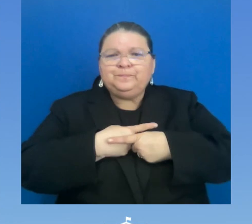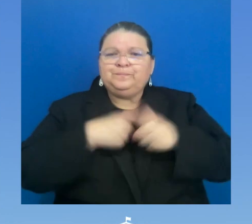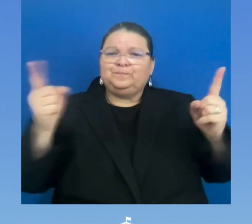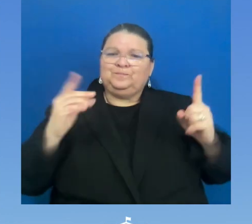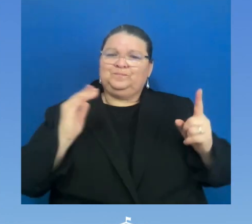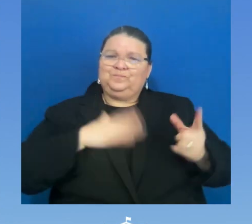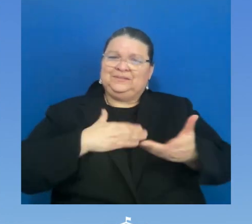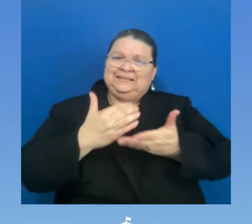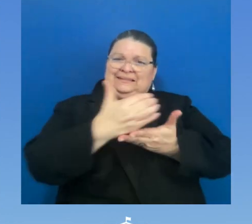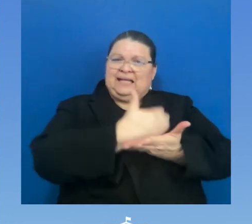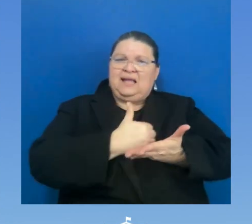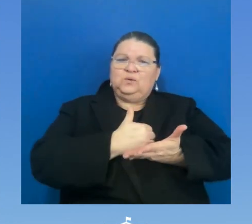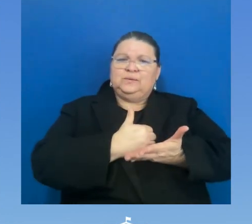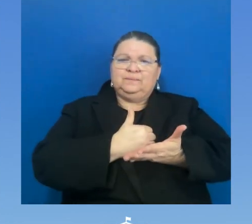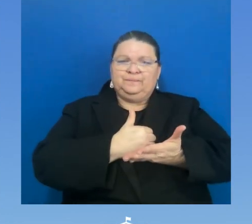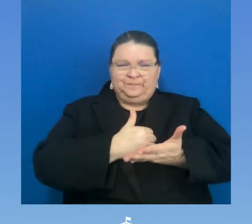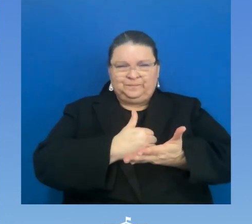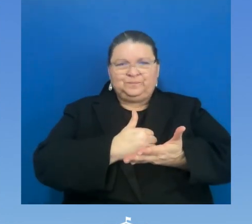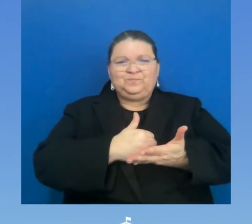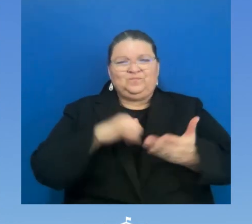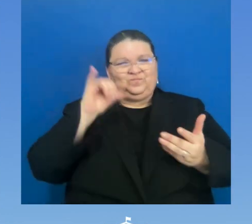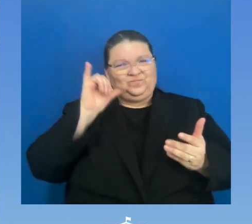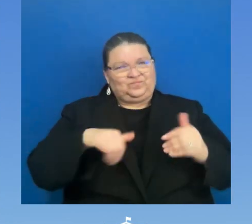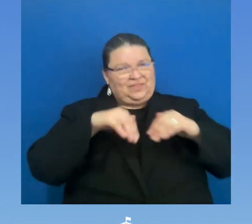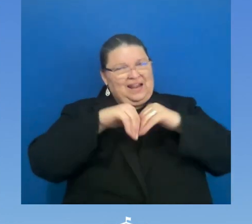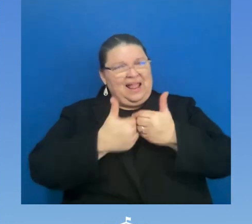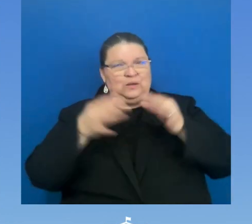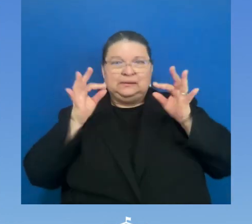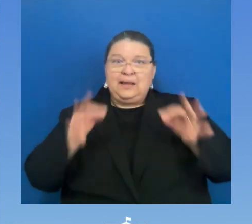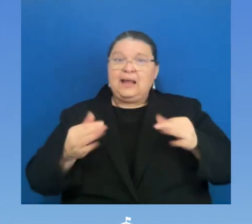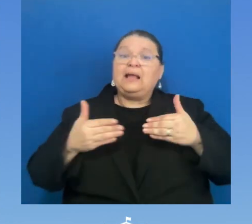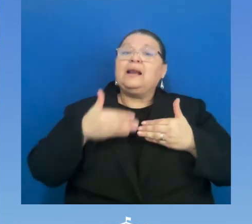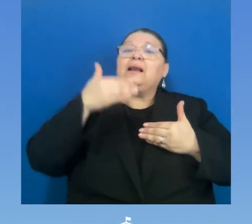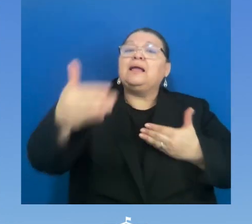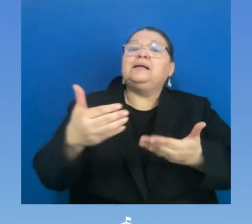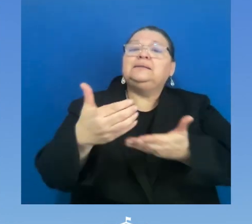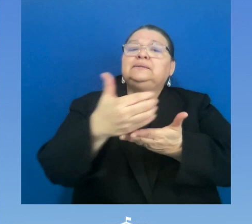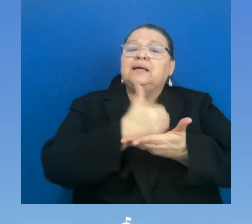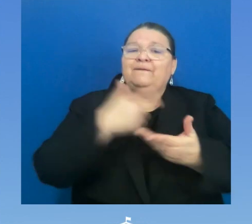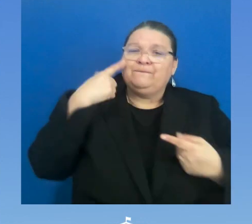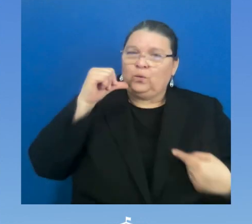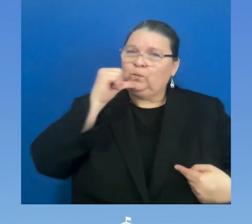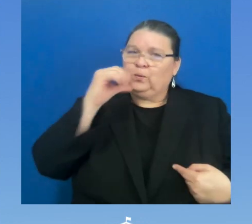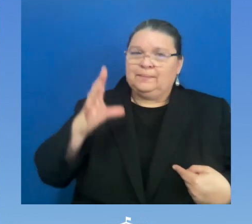And today, the President, Joe Biden, will sign an executive order that directs